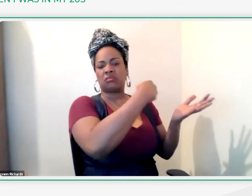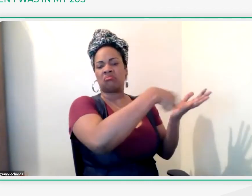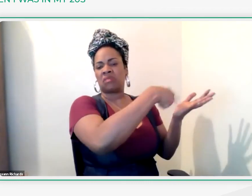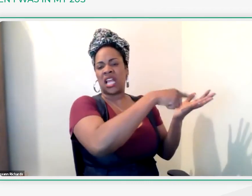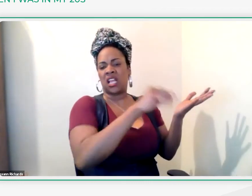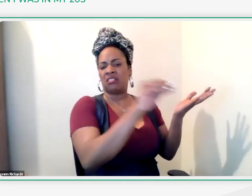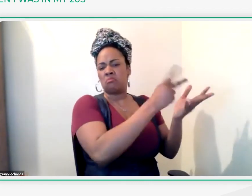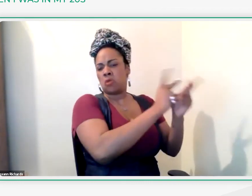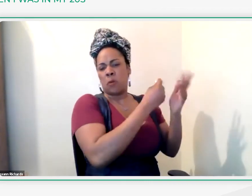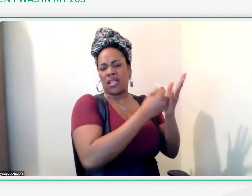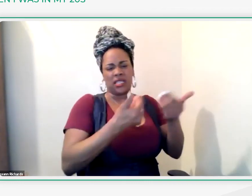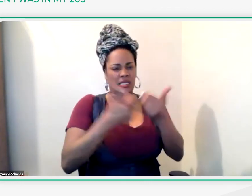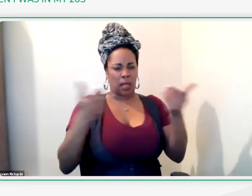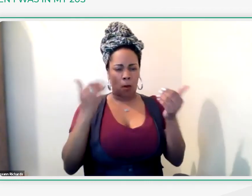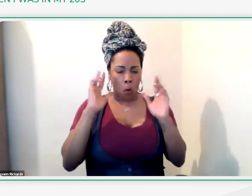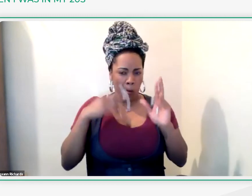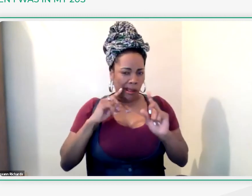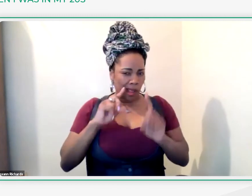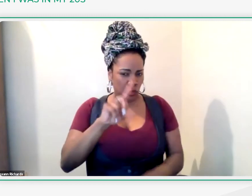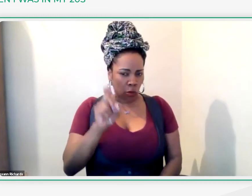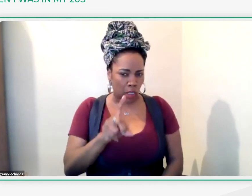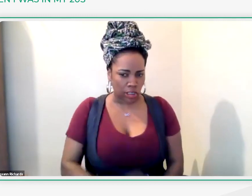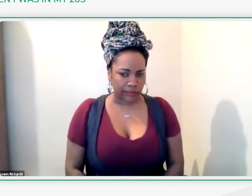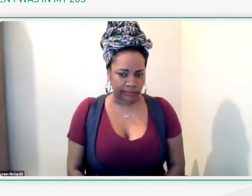They are looking to see how you are with your money.